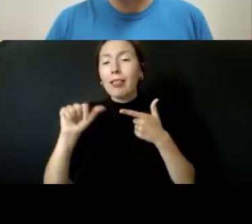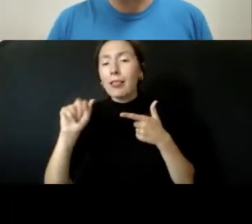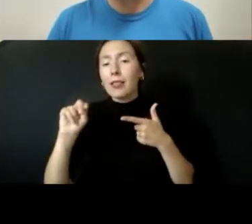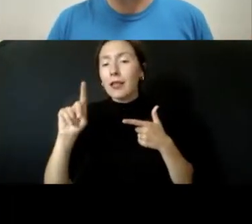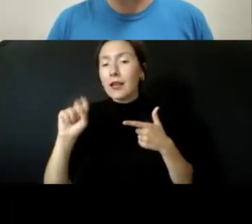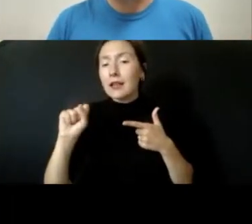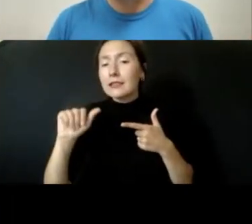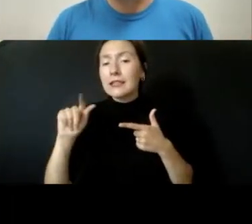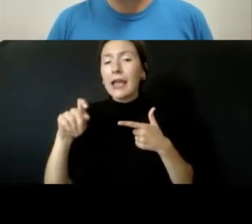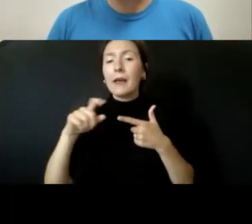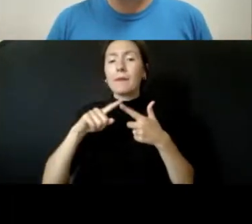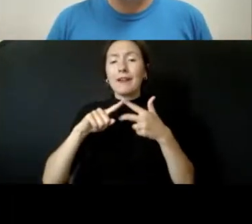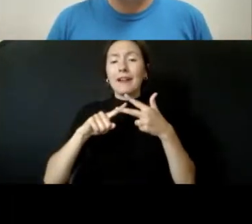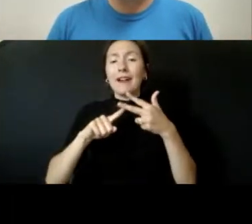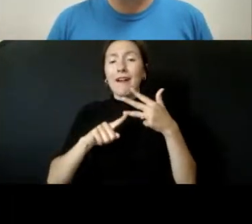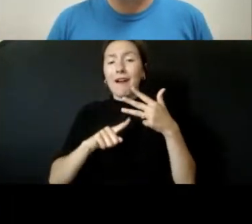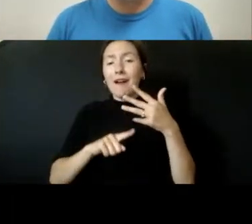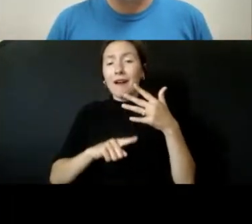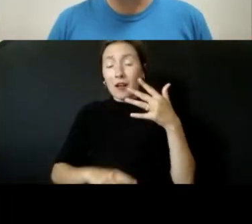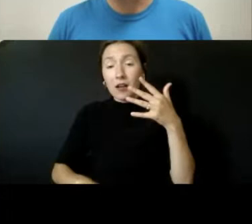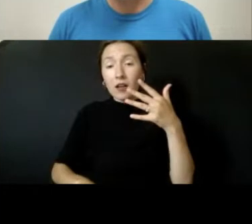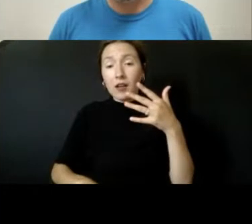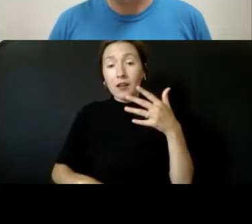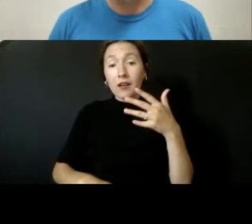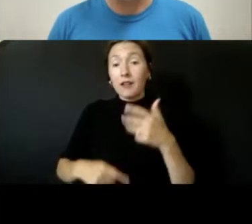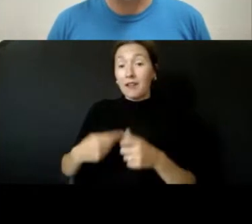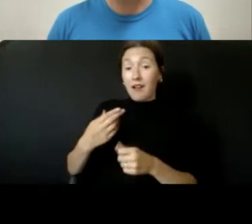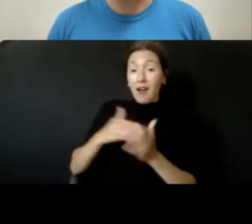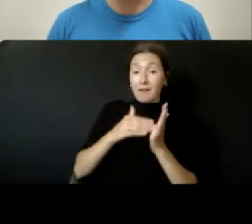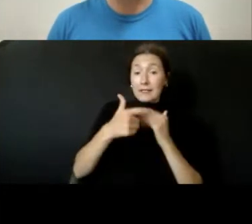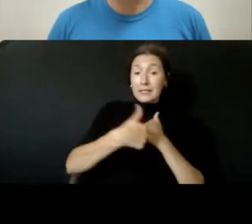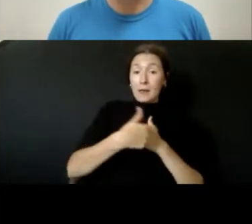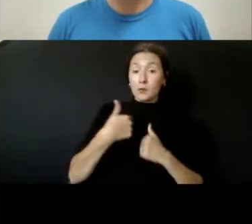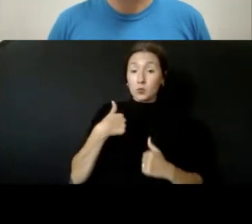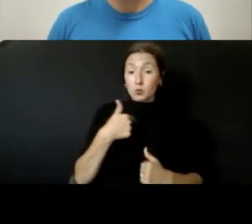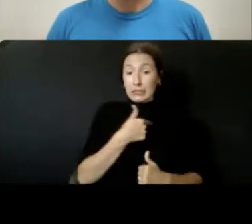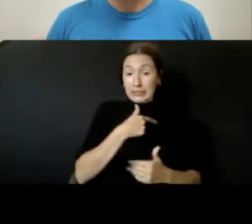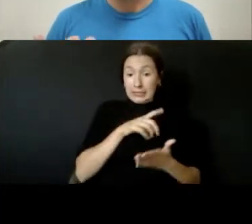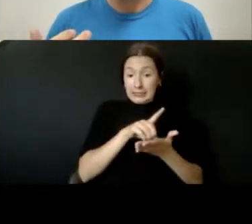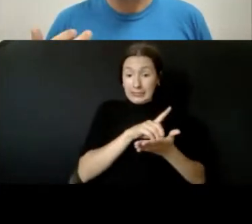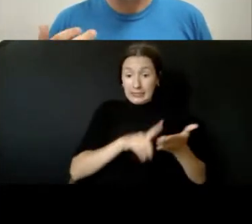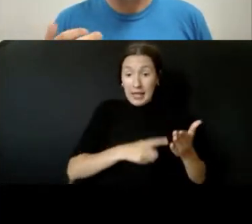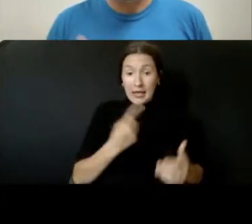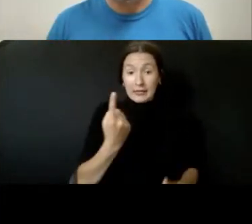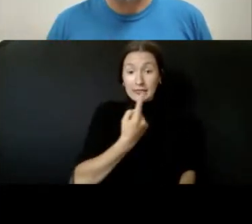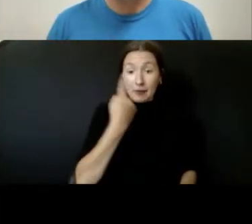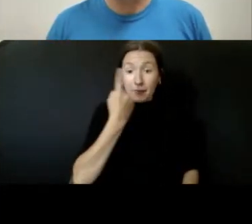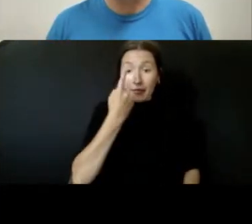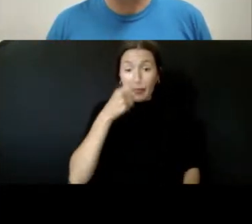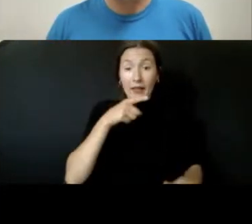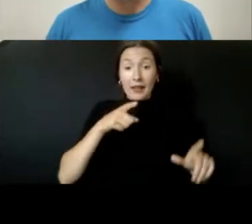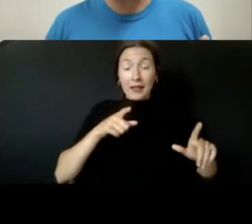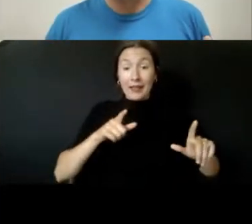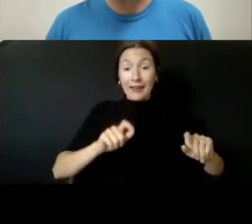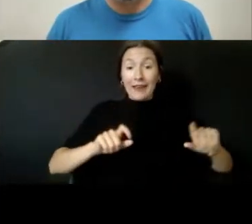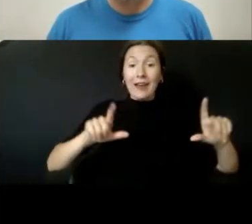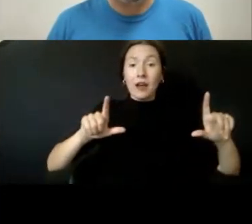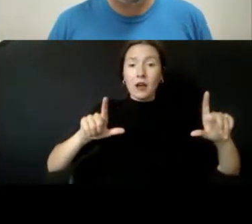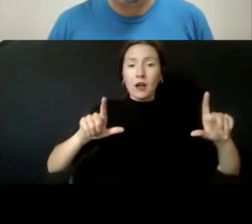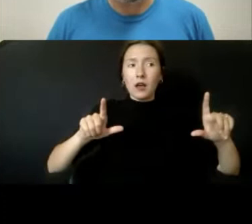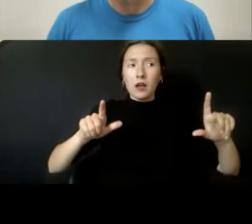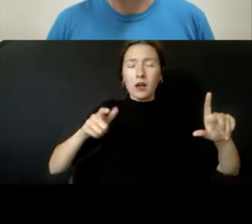away from the learner taking control away from the user and that is not okay so stop doing it and